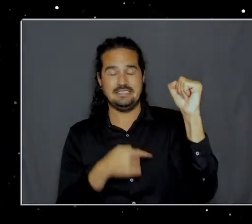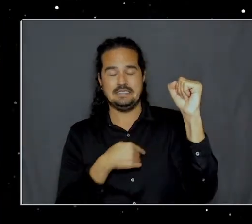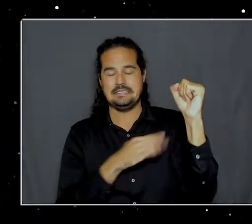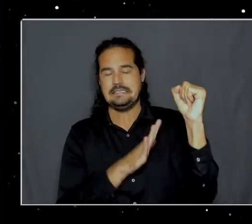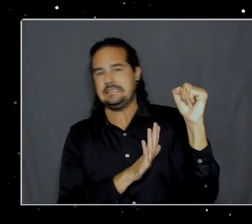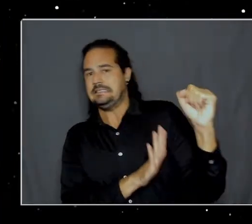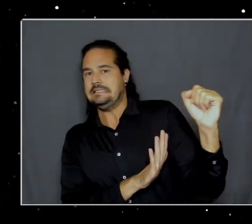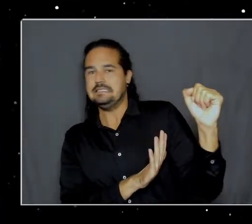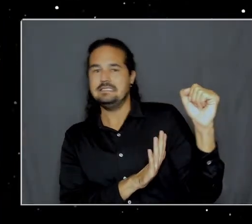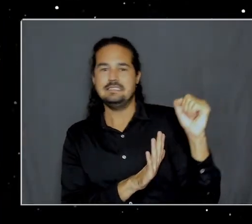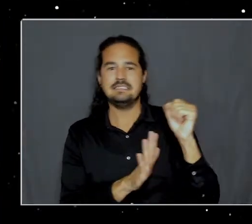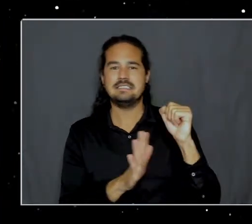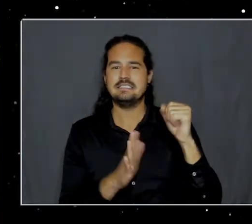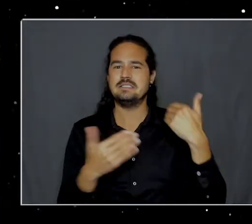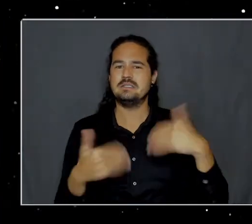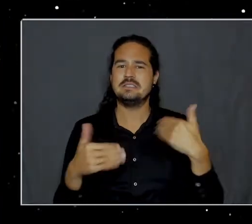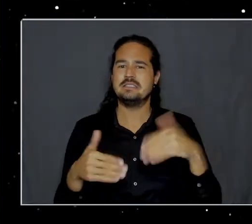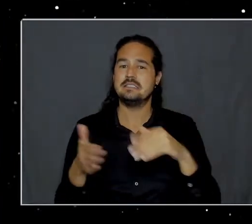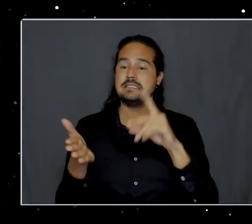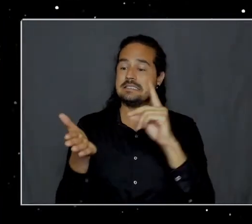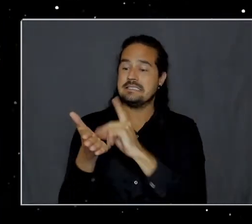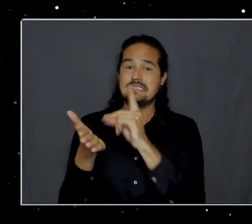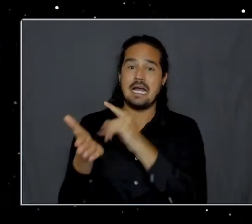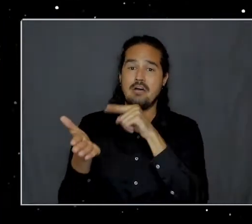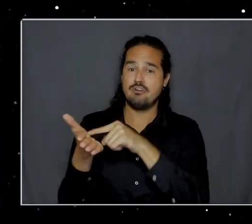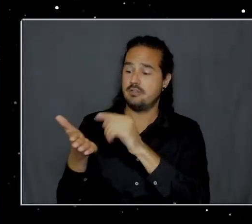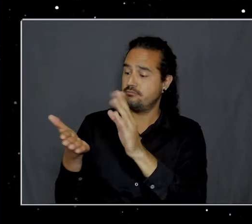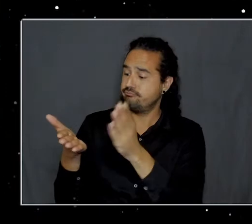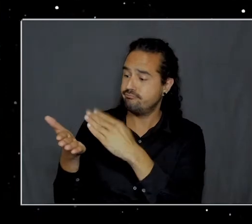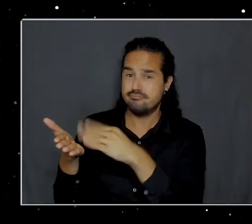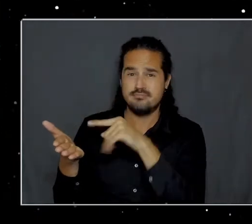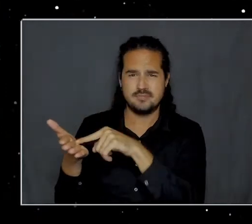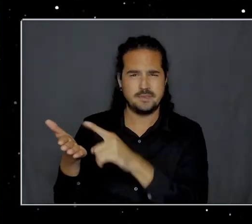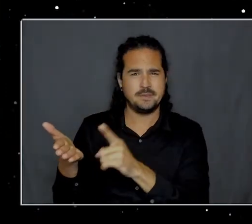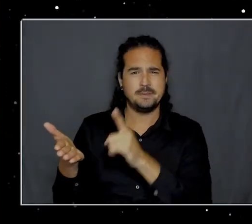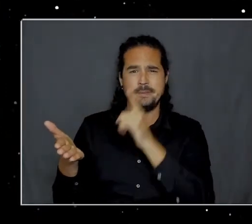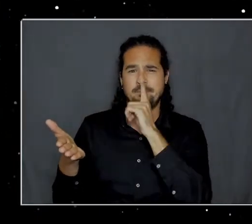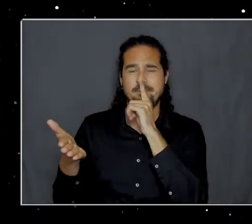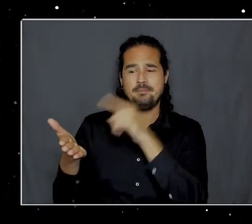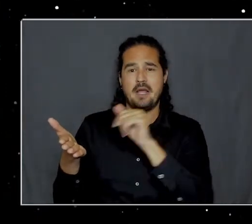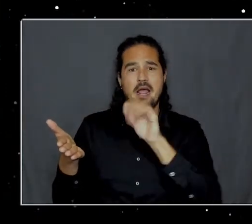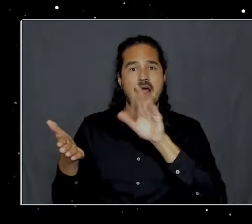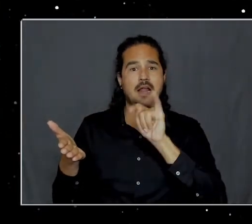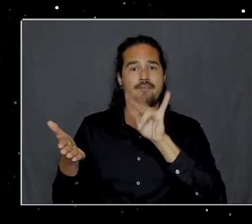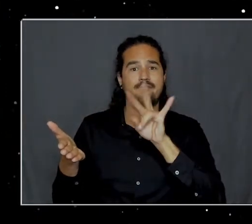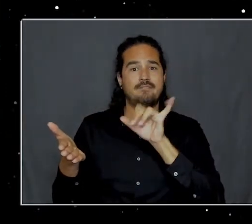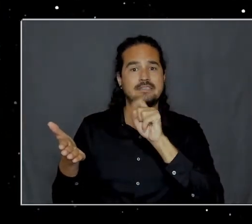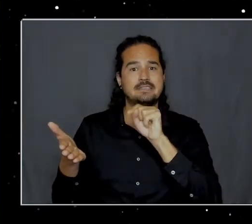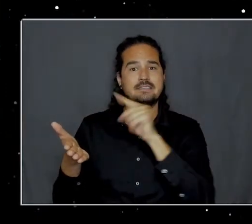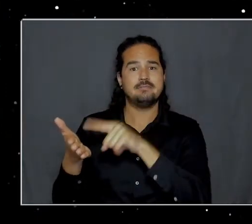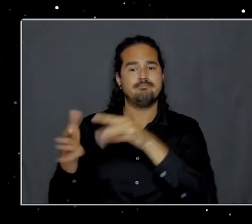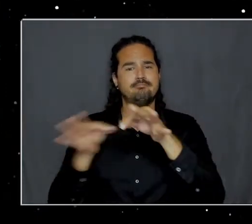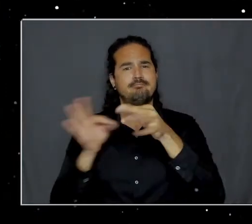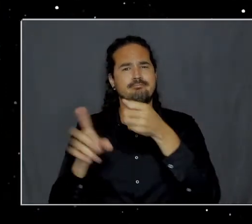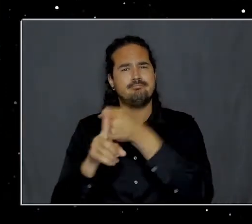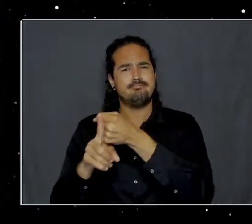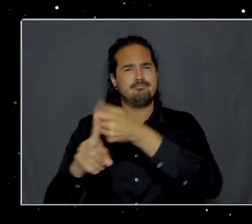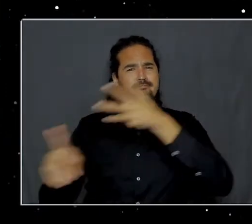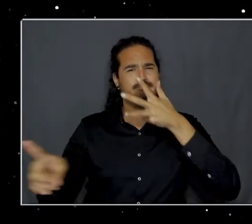ACTIVIST. NOWHERE IN THE DICTIONARY DEFINITION OF THE WORD ACTIVIST IS THERE EVEN AN ALLUSION TO THE FUNDAMENTAL LEVEL OF SUPPORT